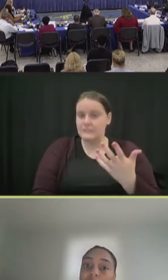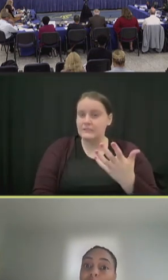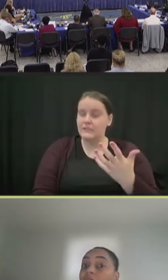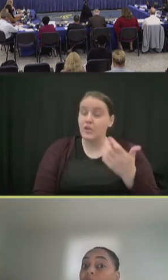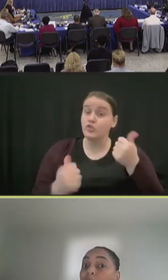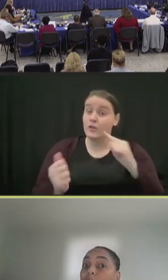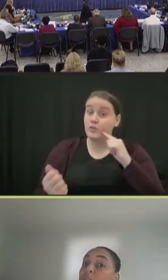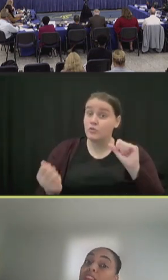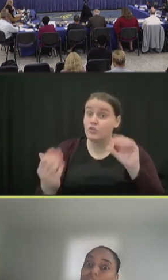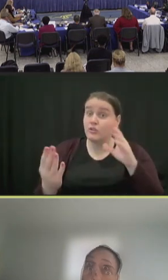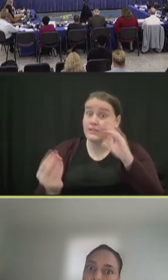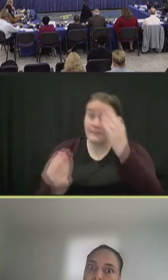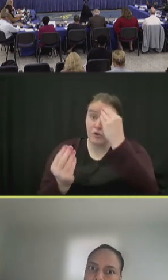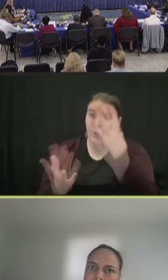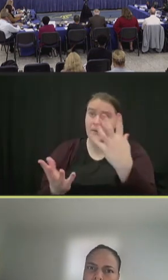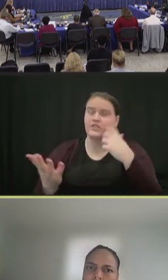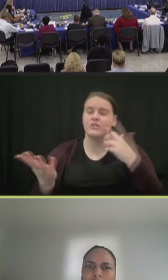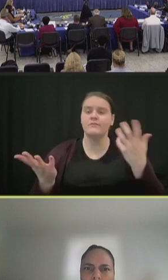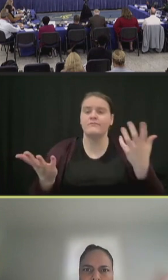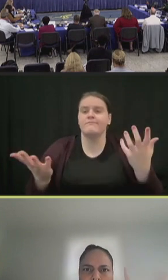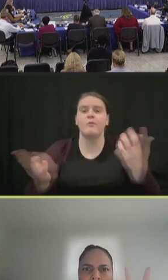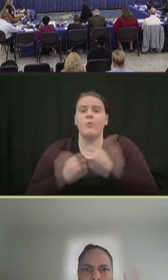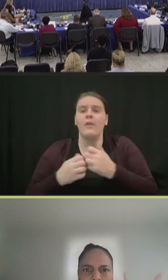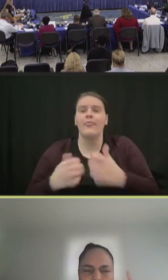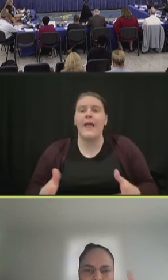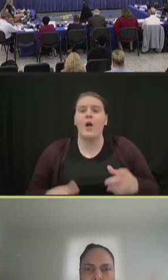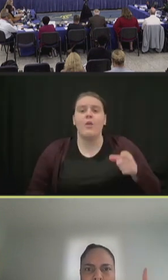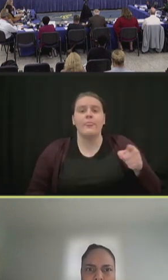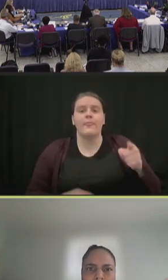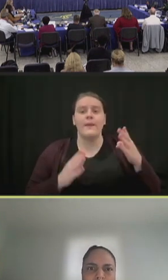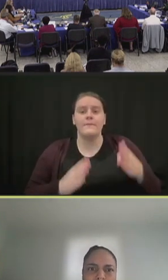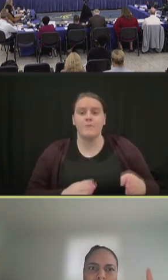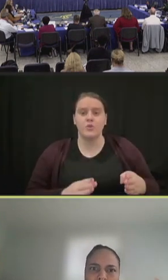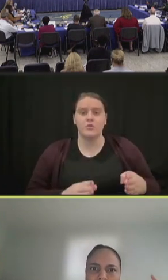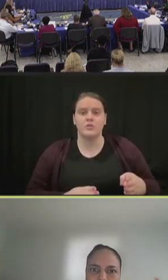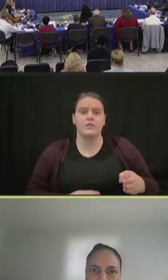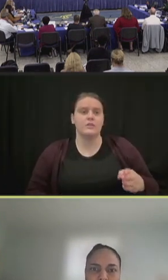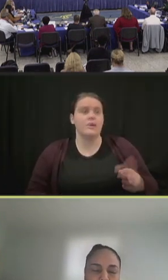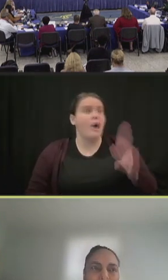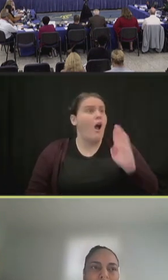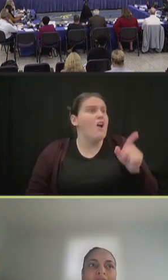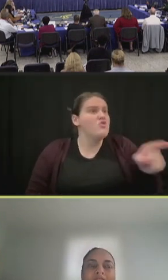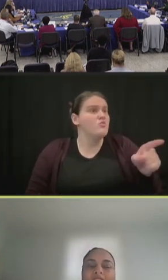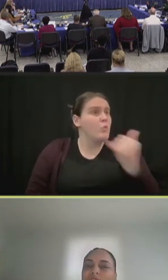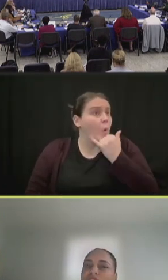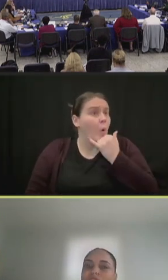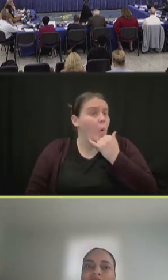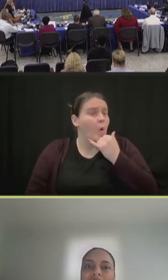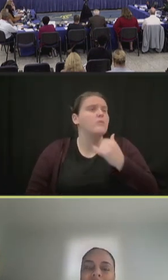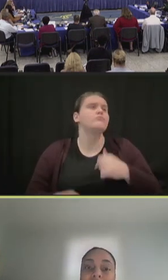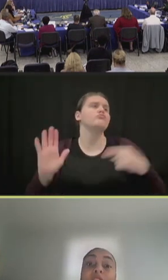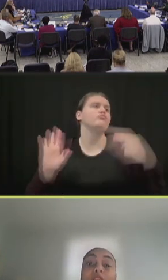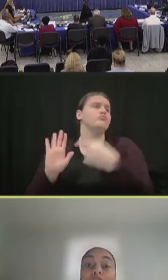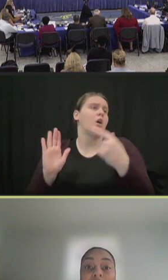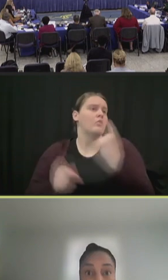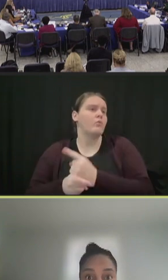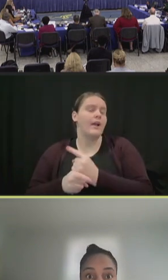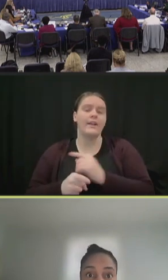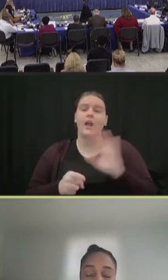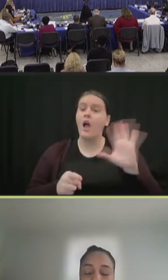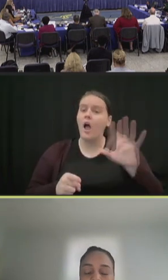user really being told, right, that you have the incorrect information. Here is to what is right.